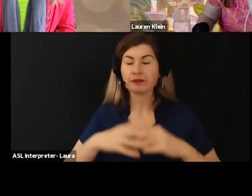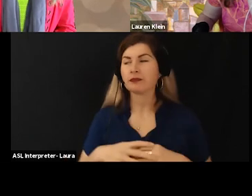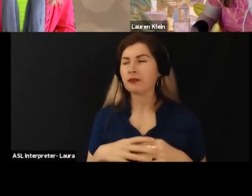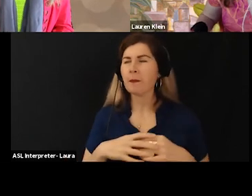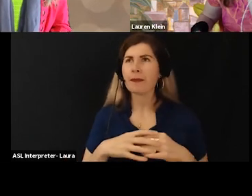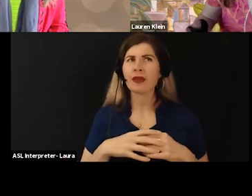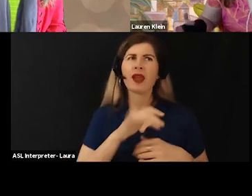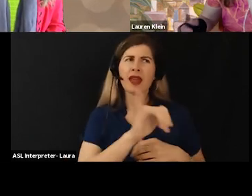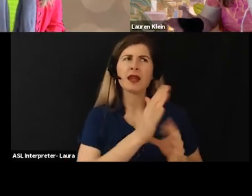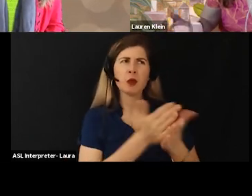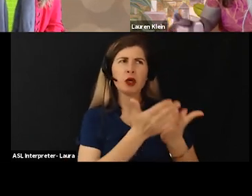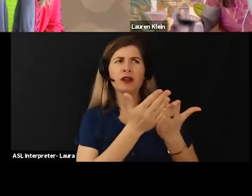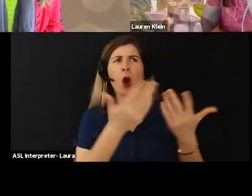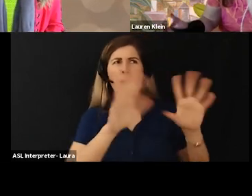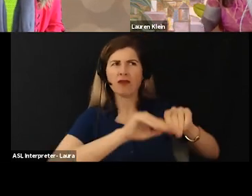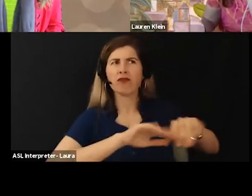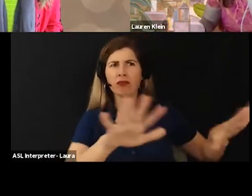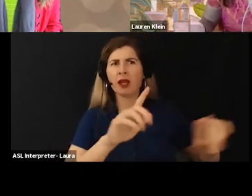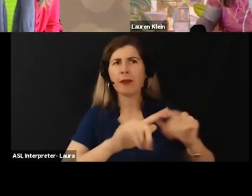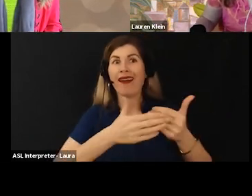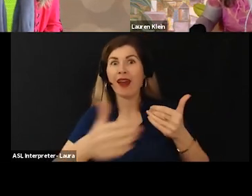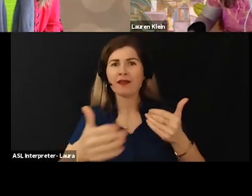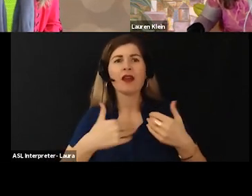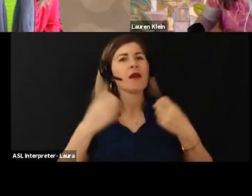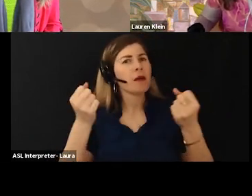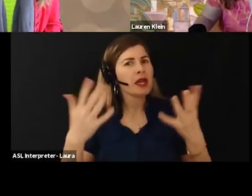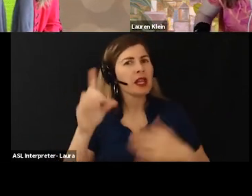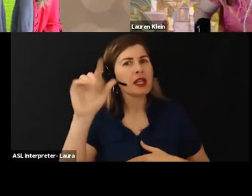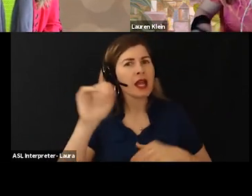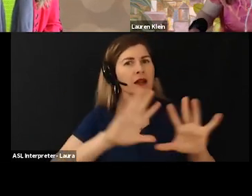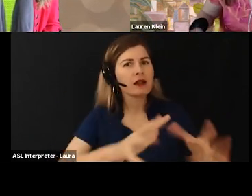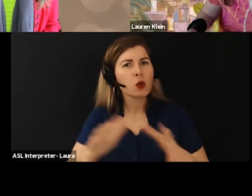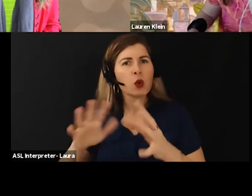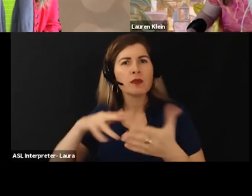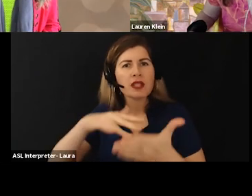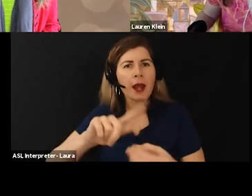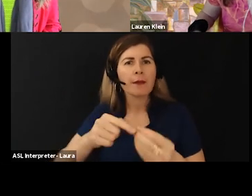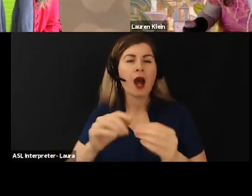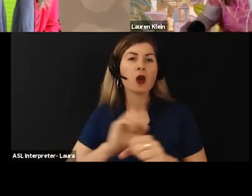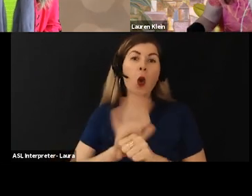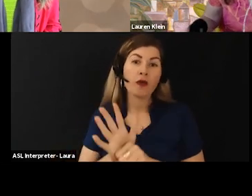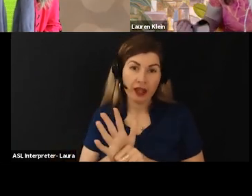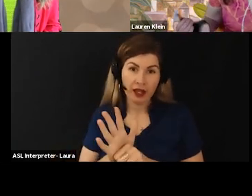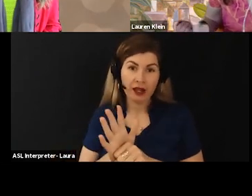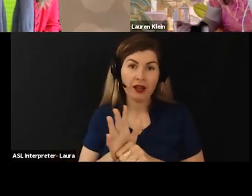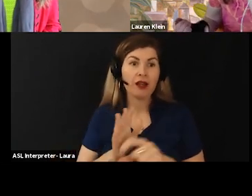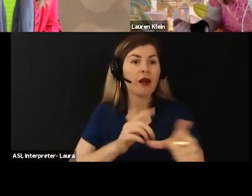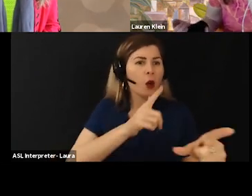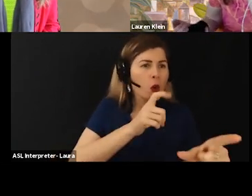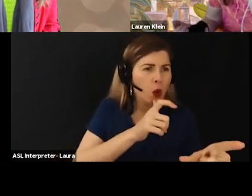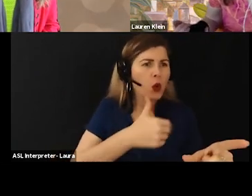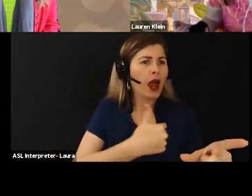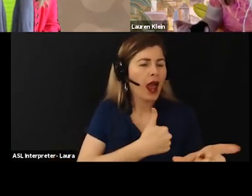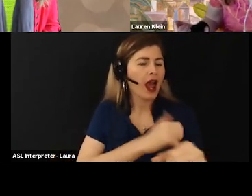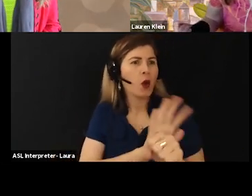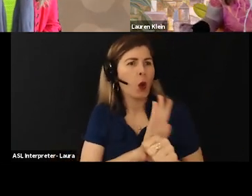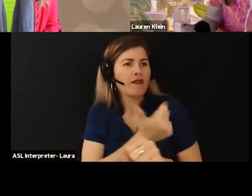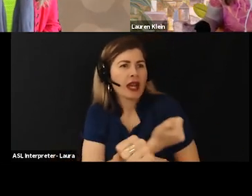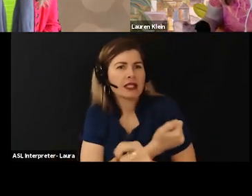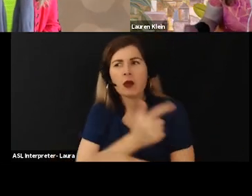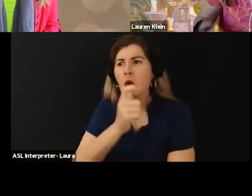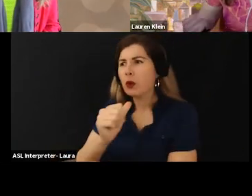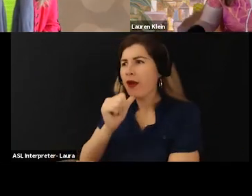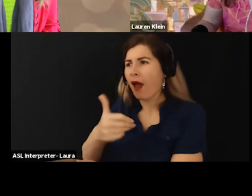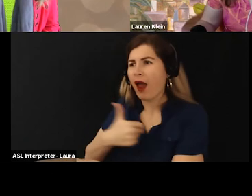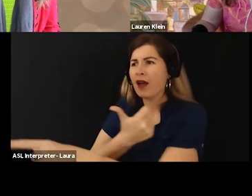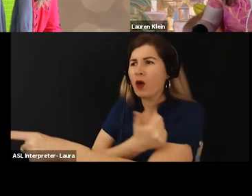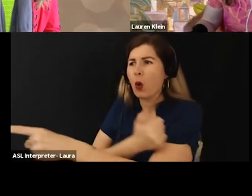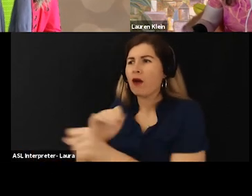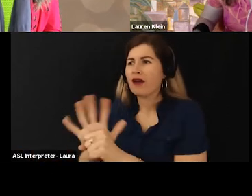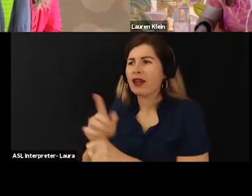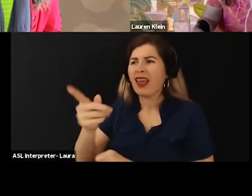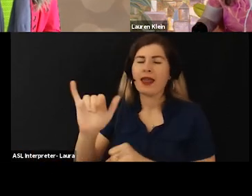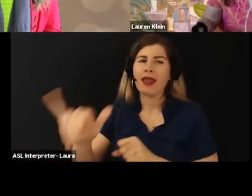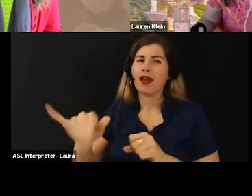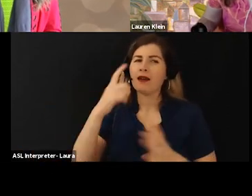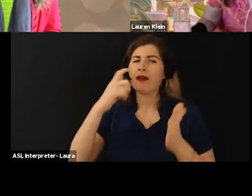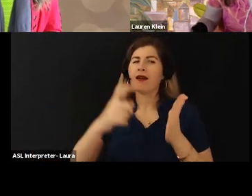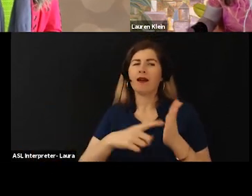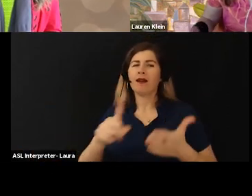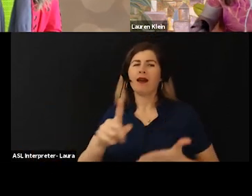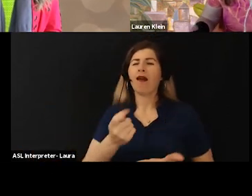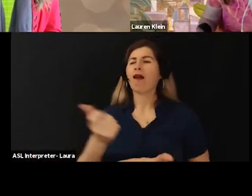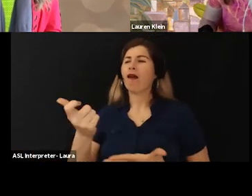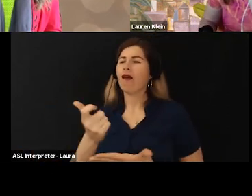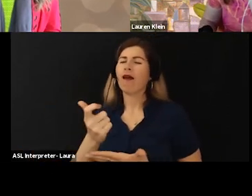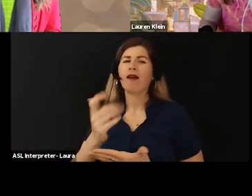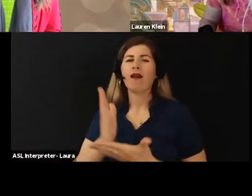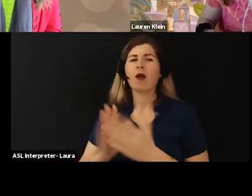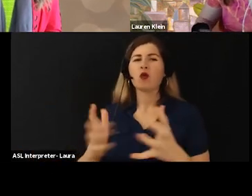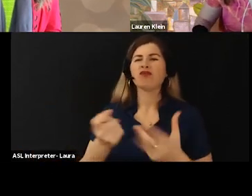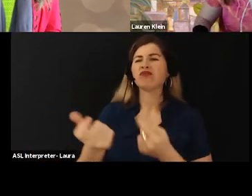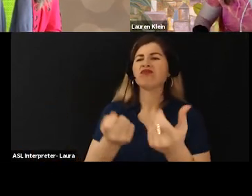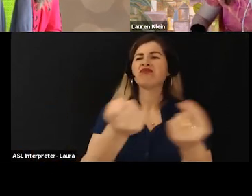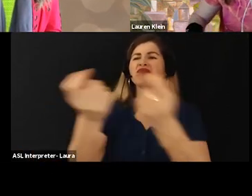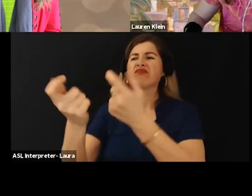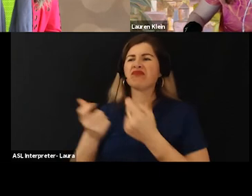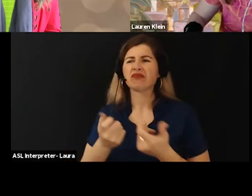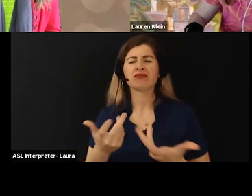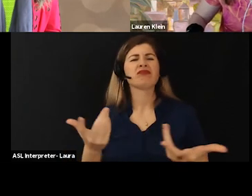but so many data sets relating to coven right agenda and race breakdown of the number of people receiving Kobe vaccines in the United States, um you know now that these racial disparities haven't started to have started to be pointed out certain cities,